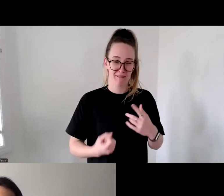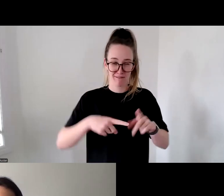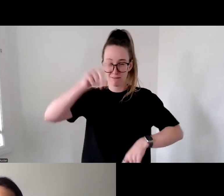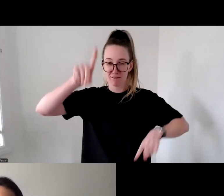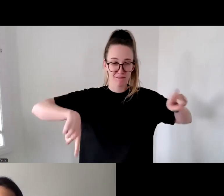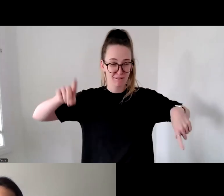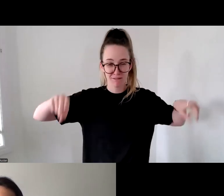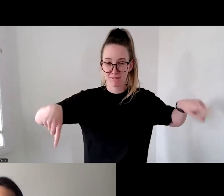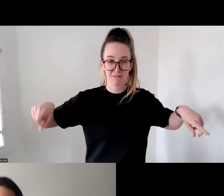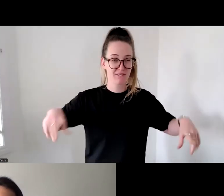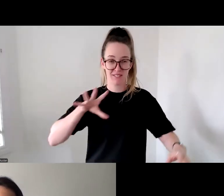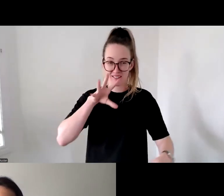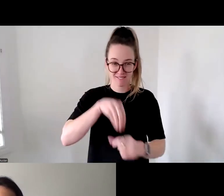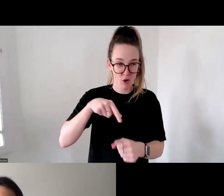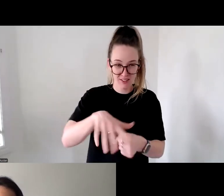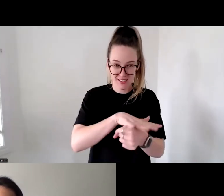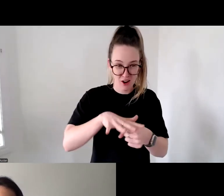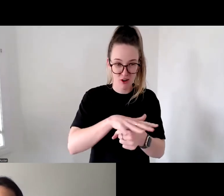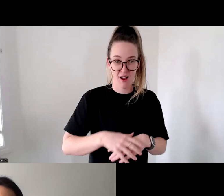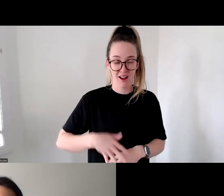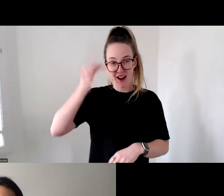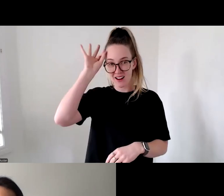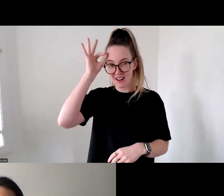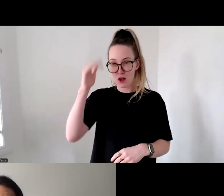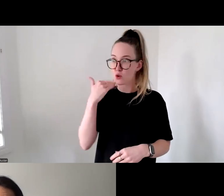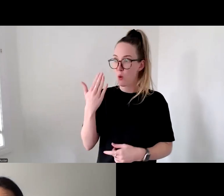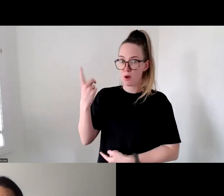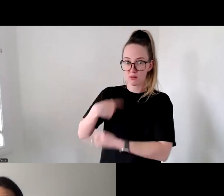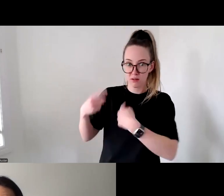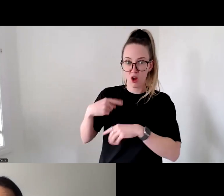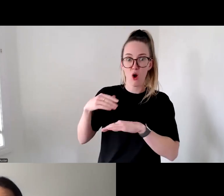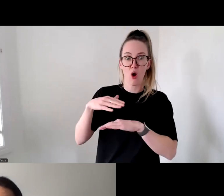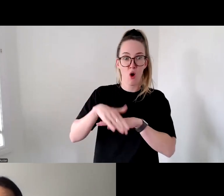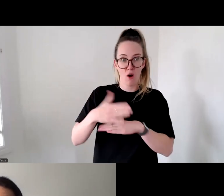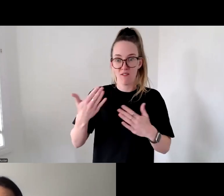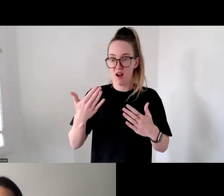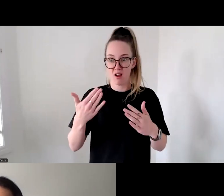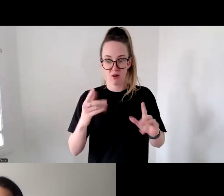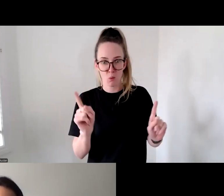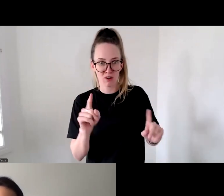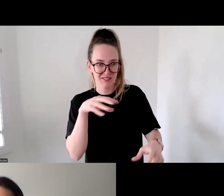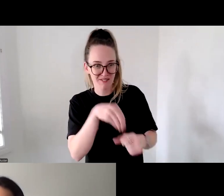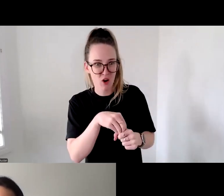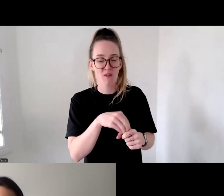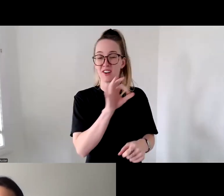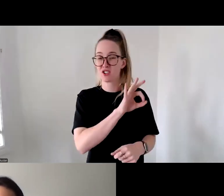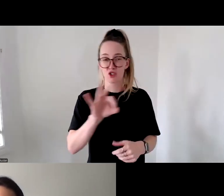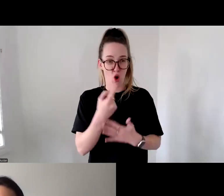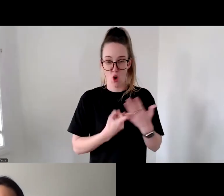the Council just repeatedly tells me how many hats they are wearing at one time. It's not just a screen thing it's right across the sector, so that is, that was